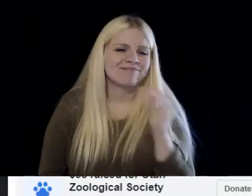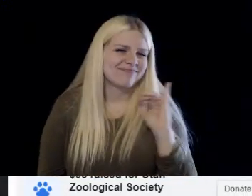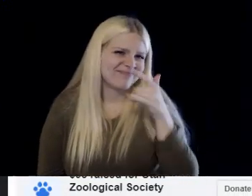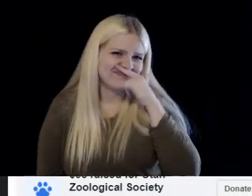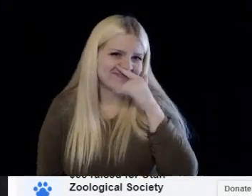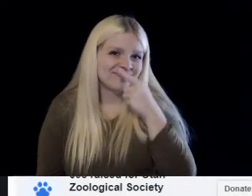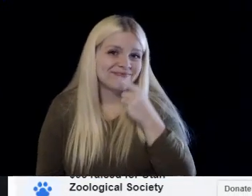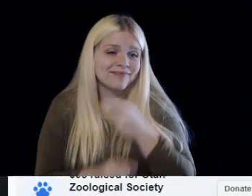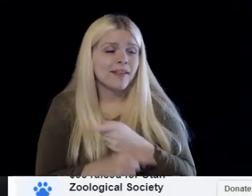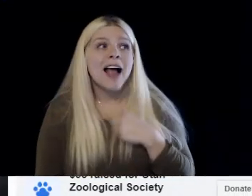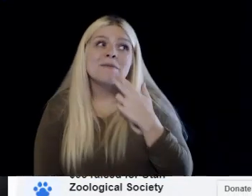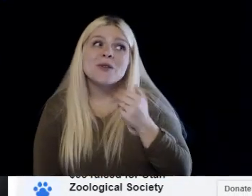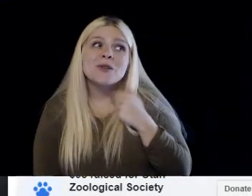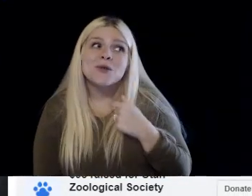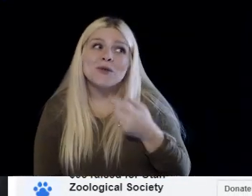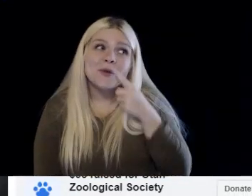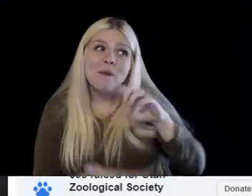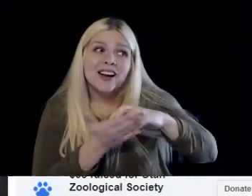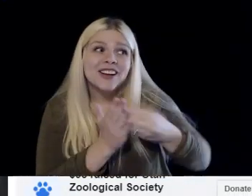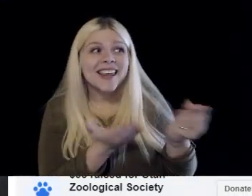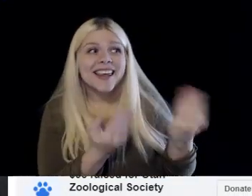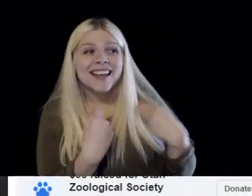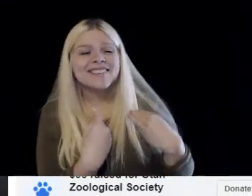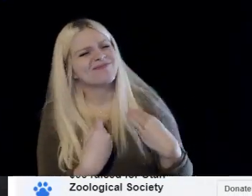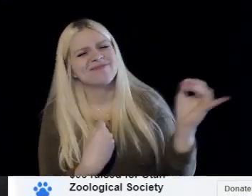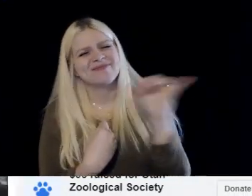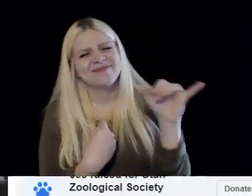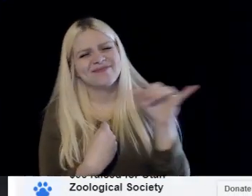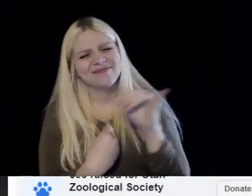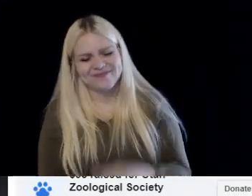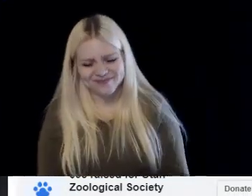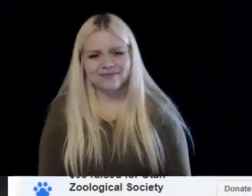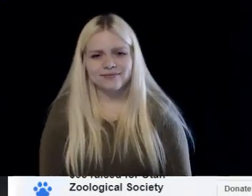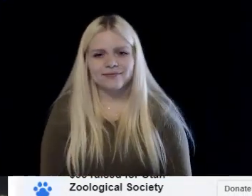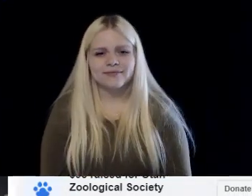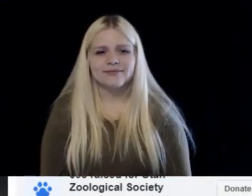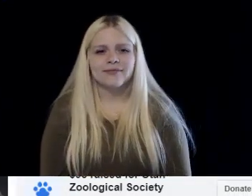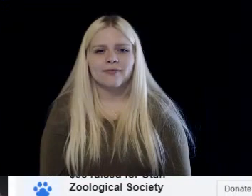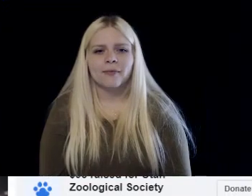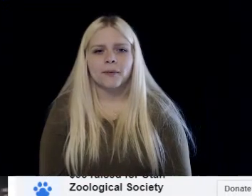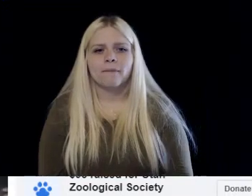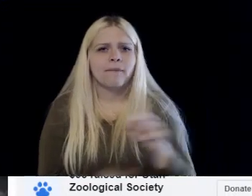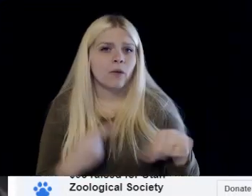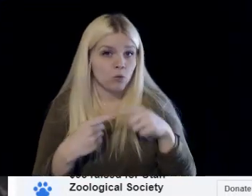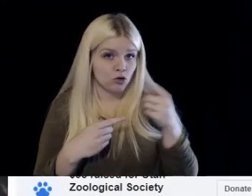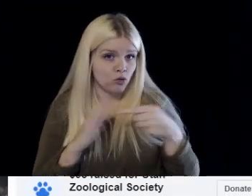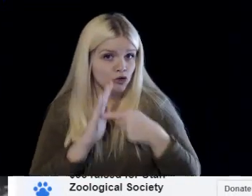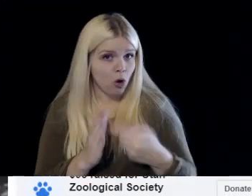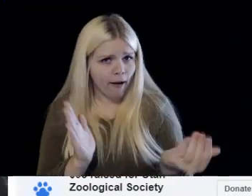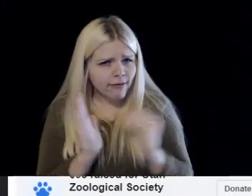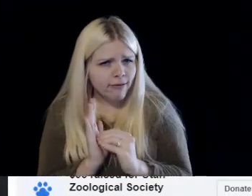get a cookie. That's the trick. Now, when is your next demonstration? Are you guys getting ready to do it in there? You heading off to lunch, now?